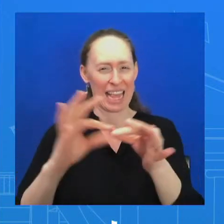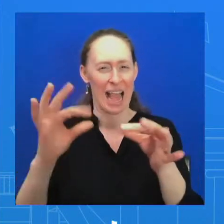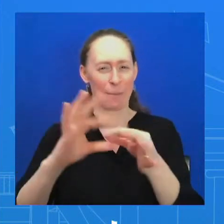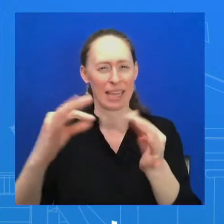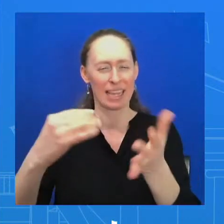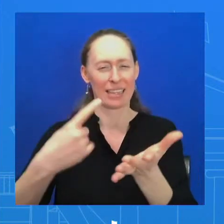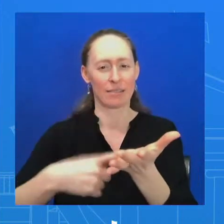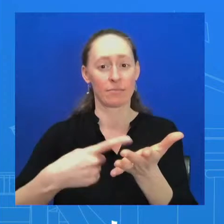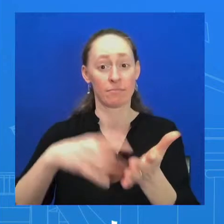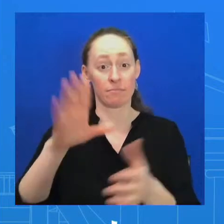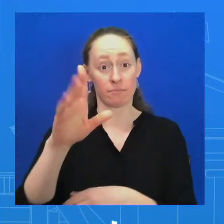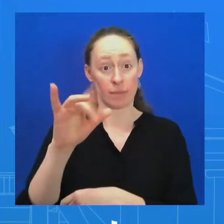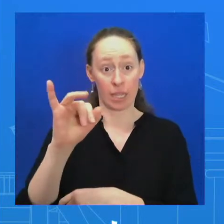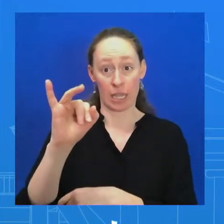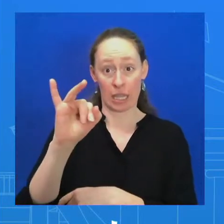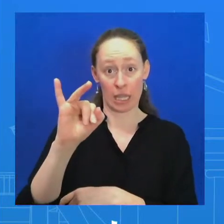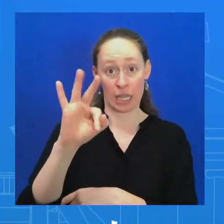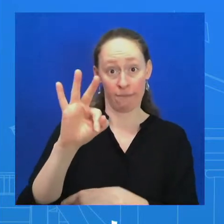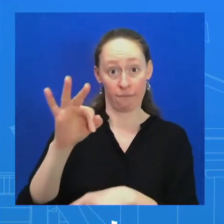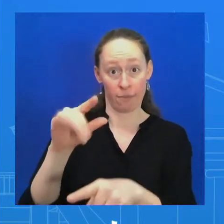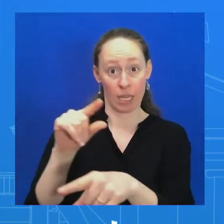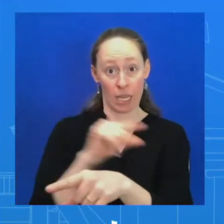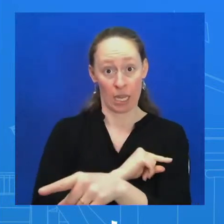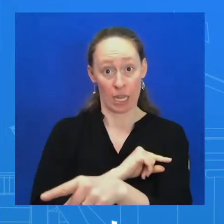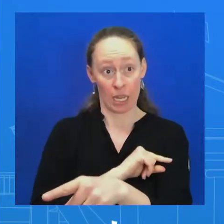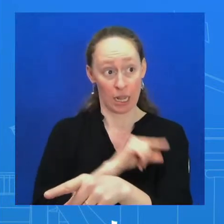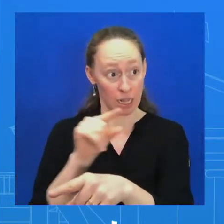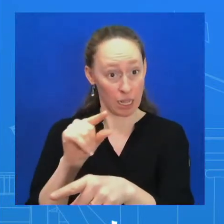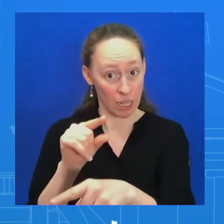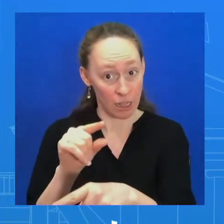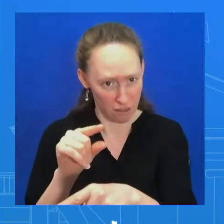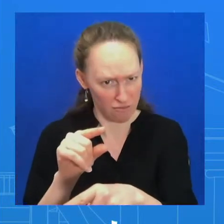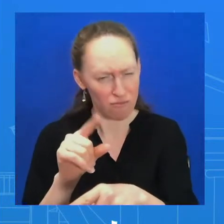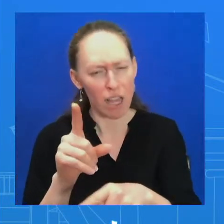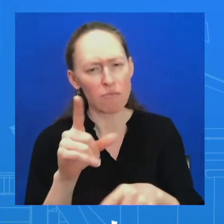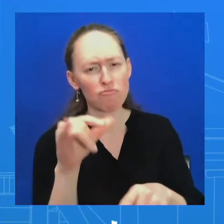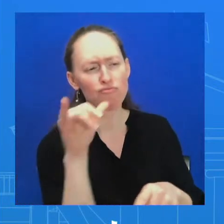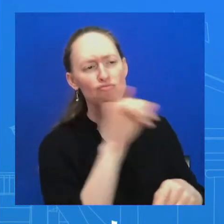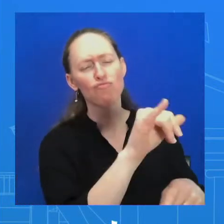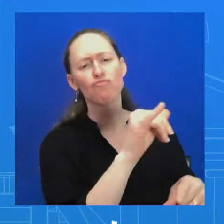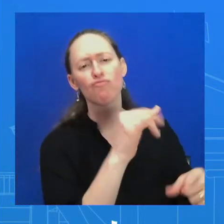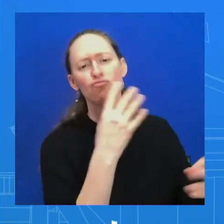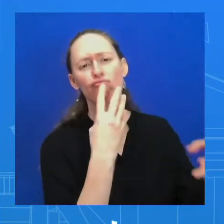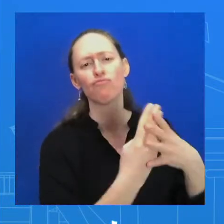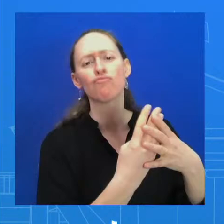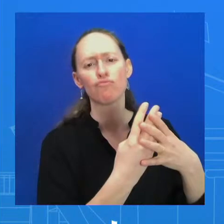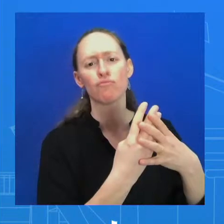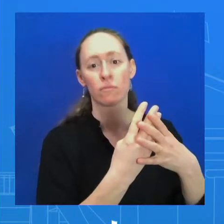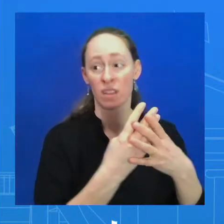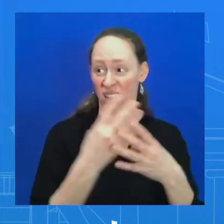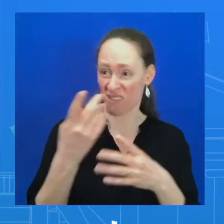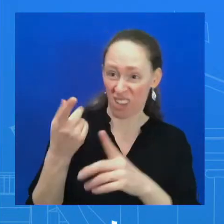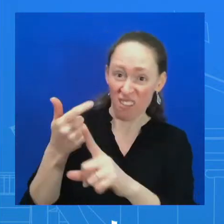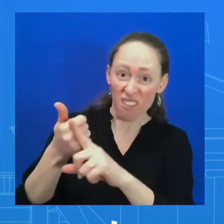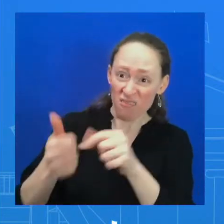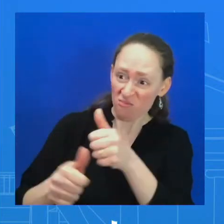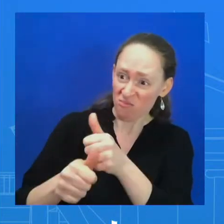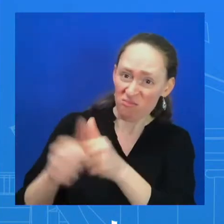And if a -- if a person poses a danger to a community, they should be detained pretrial. The Press: So, more generally, then,